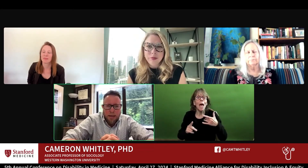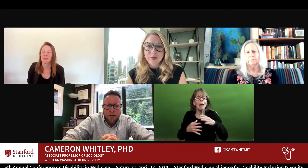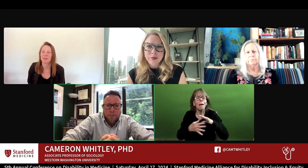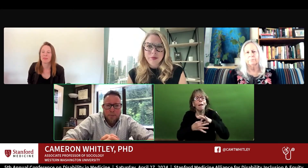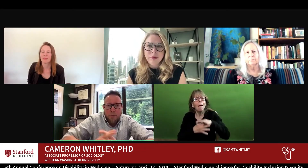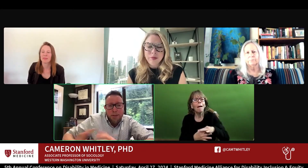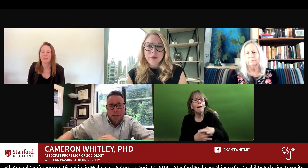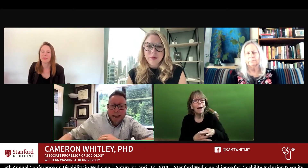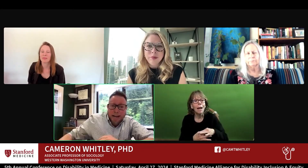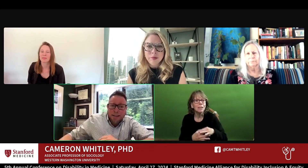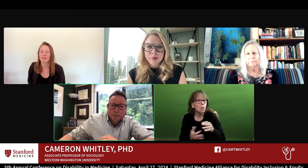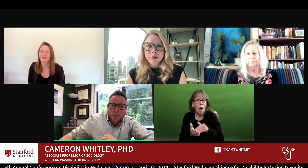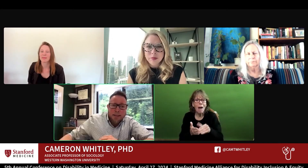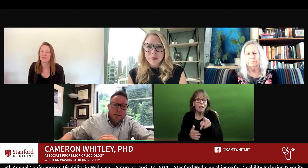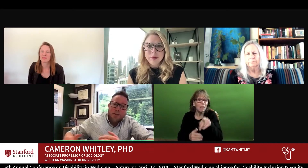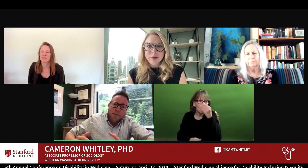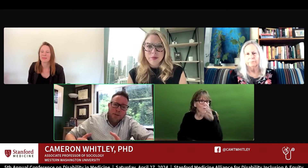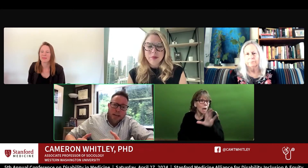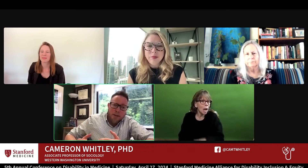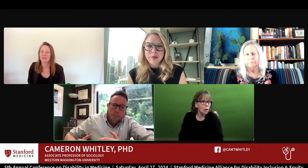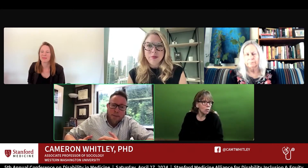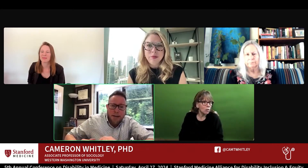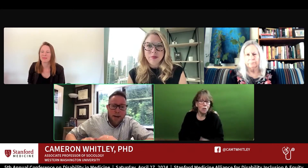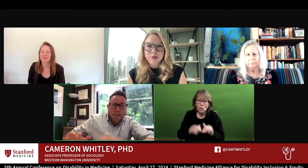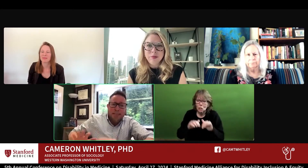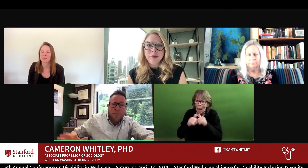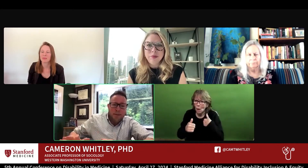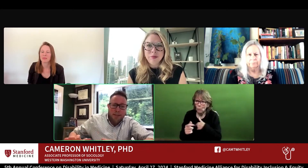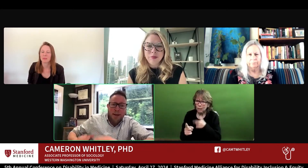get people to act? We get them to first have empathy and I don't mean sympathy,